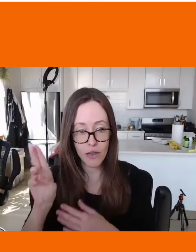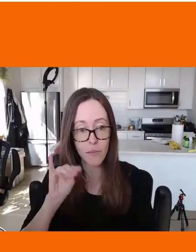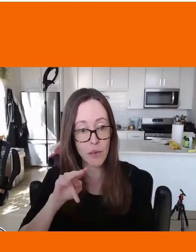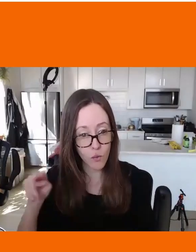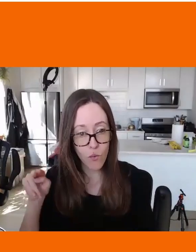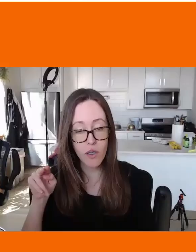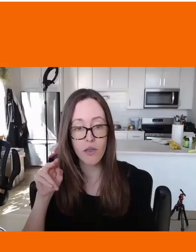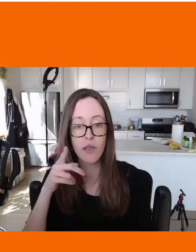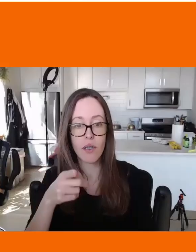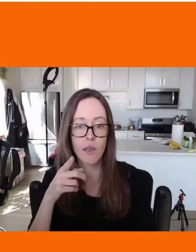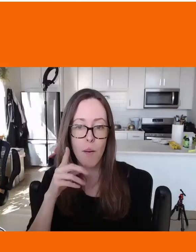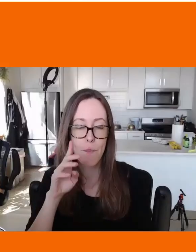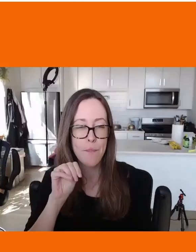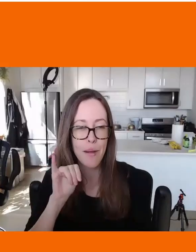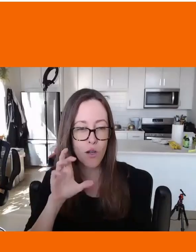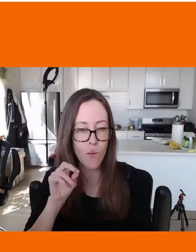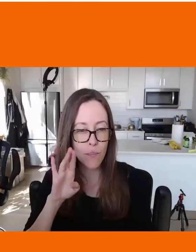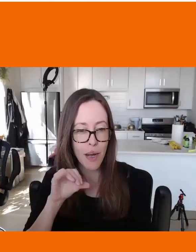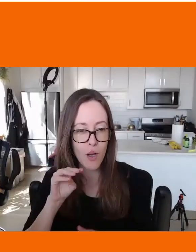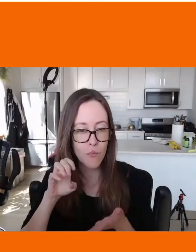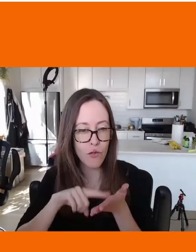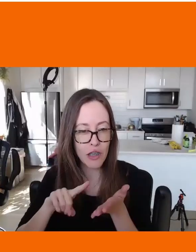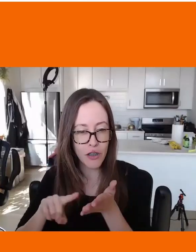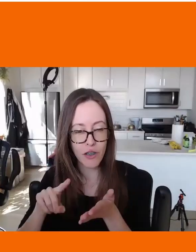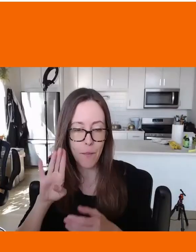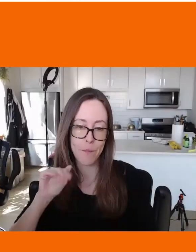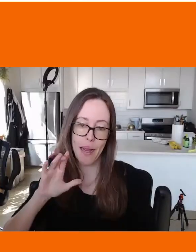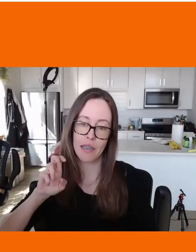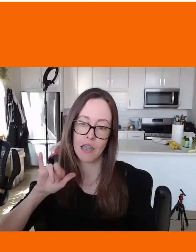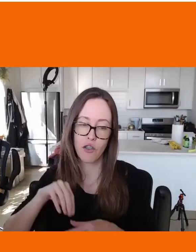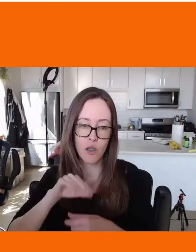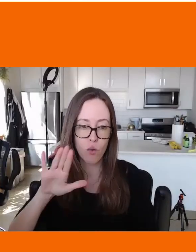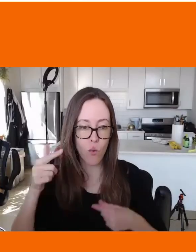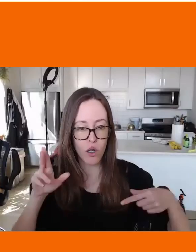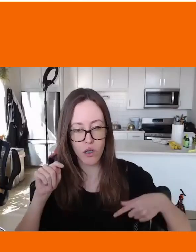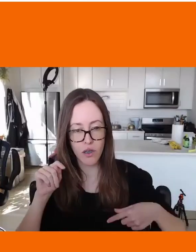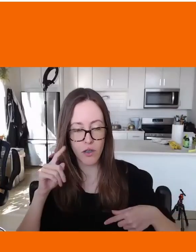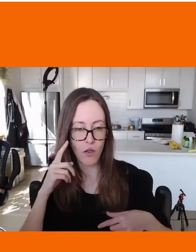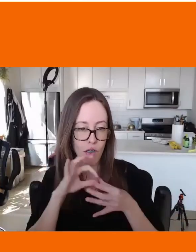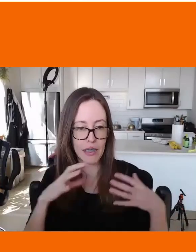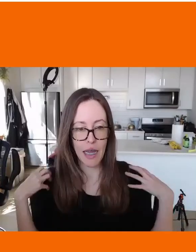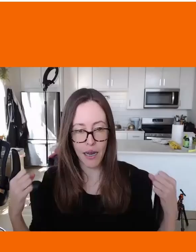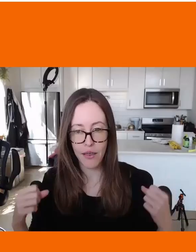I worked in a research lab, the Knight's Lab, at University of Minnesota. I connected this back to my undergrad research